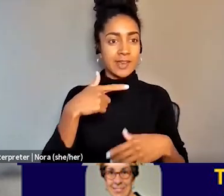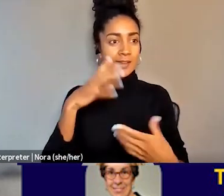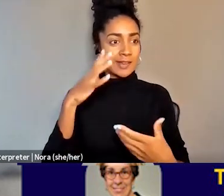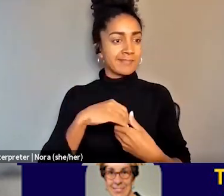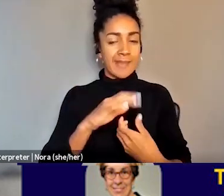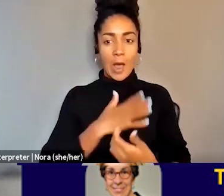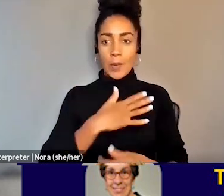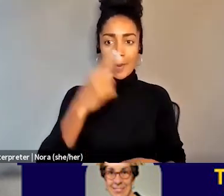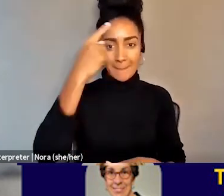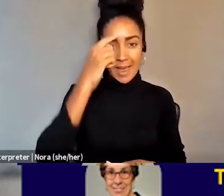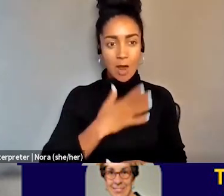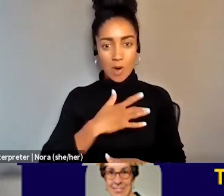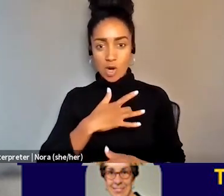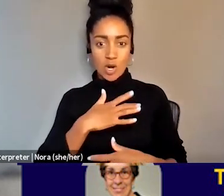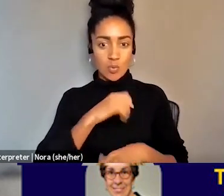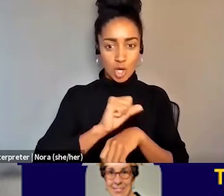So I really need to take this opportunity to thank: FCDO, USAID, CAMFED, Room to Read, and